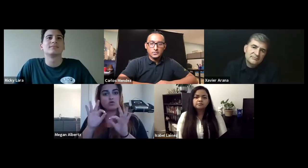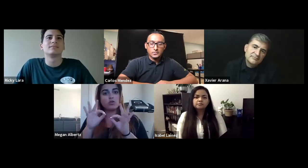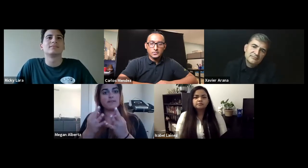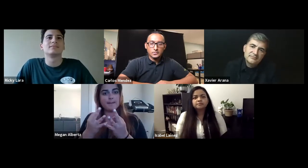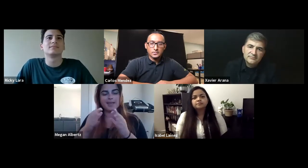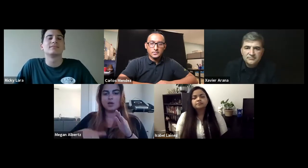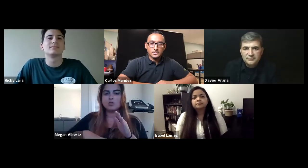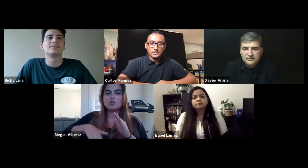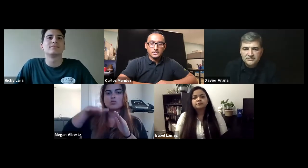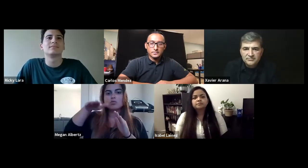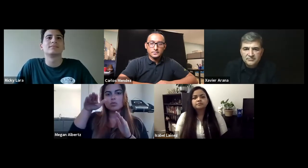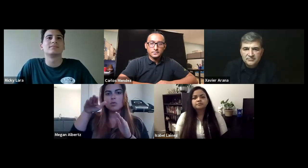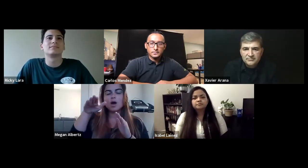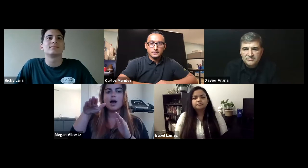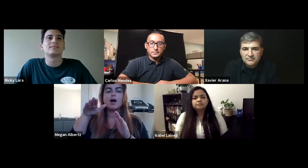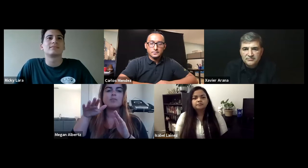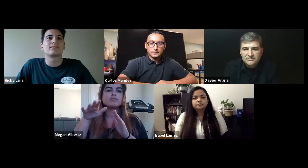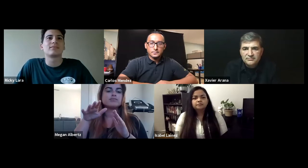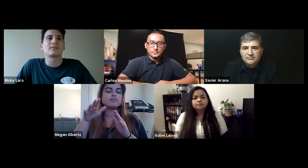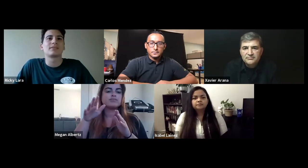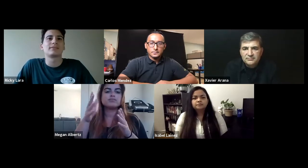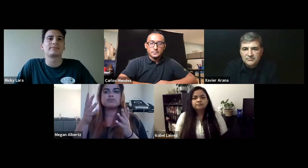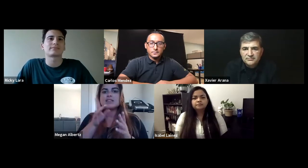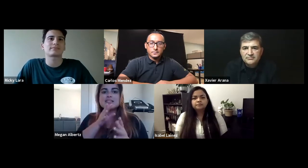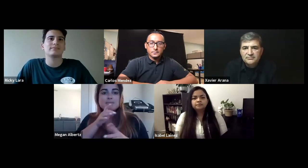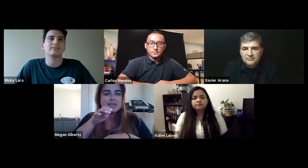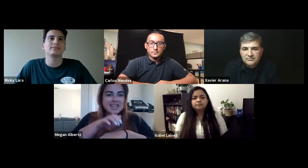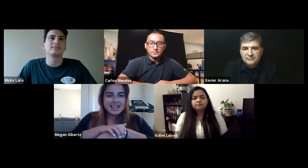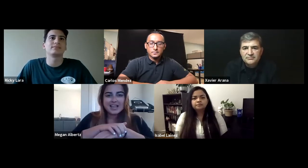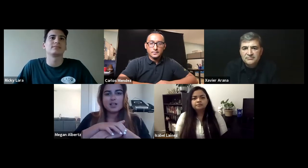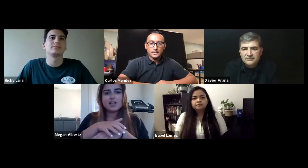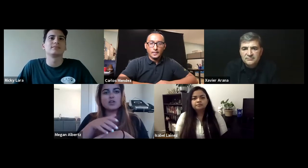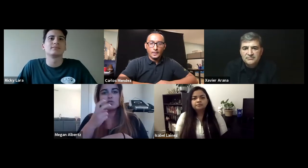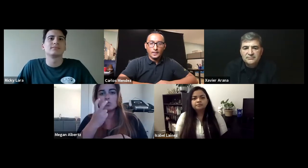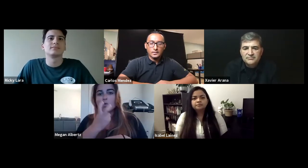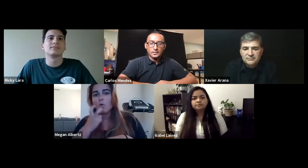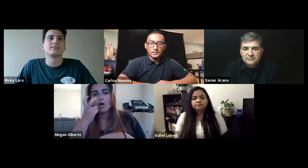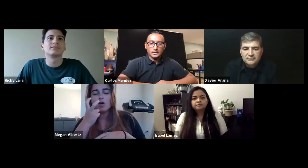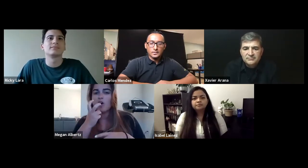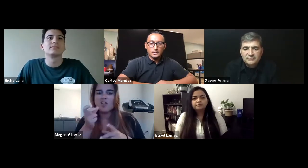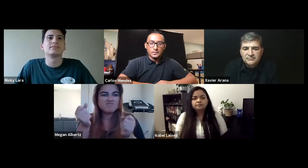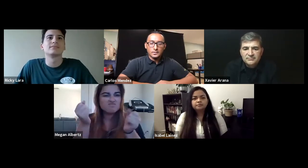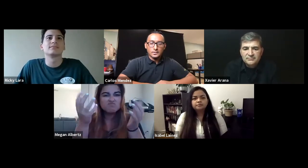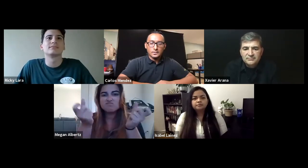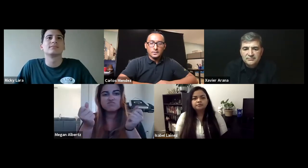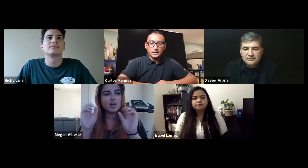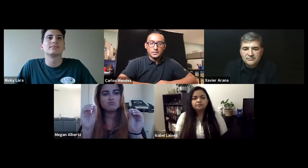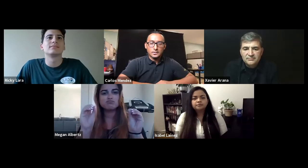Now, I was adopted to a white family, a white-culture family. I grew up speaking English. I went to oral schools.